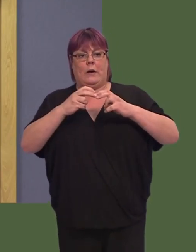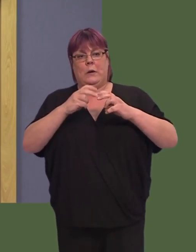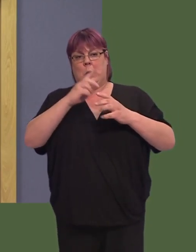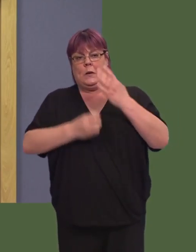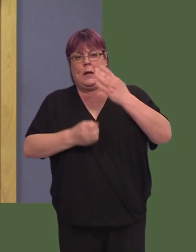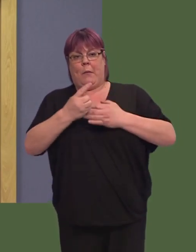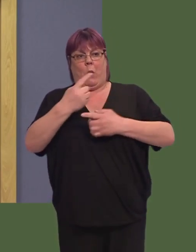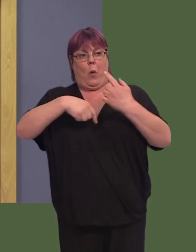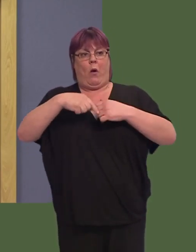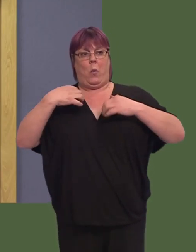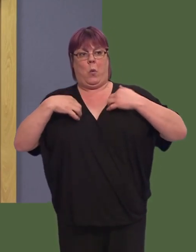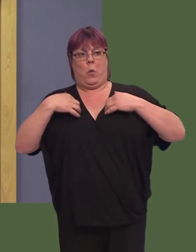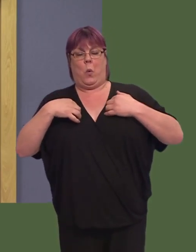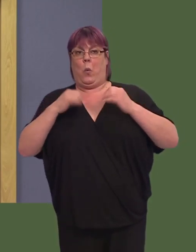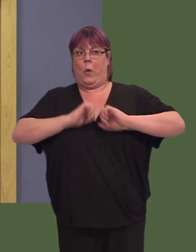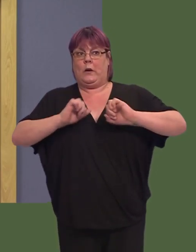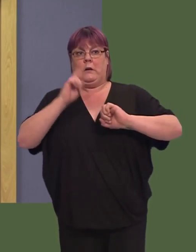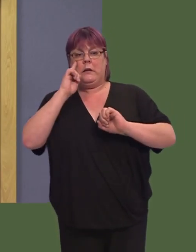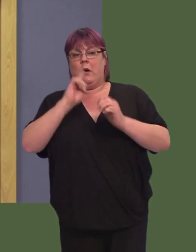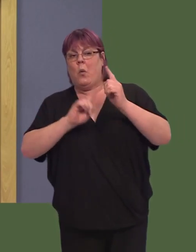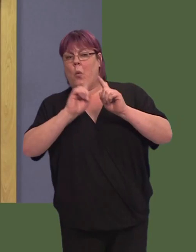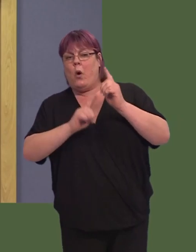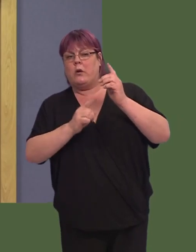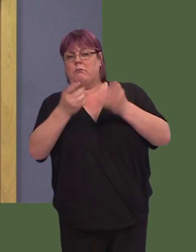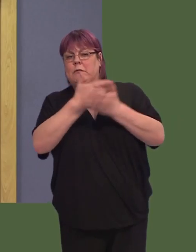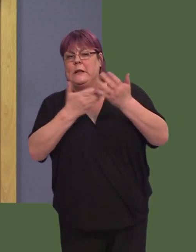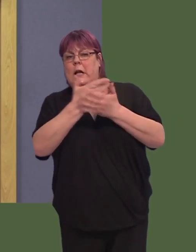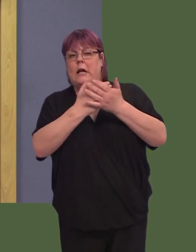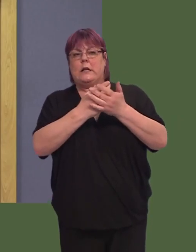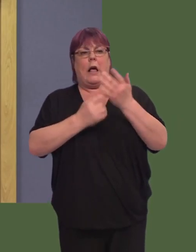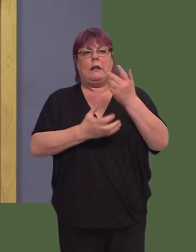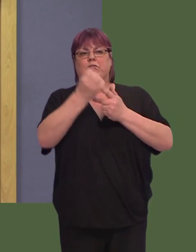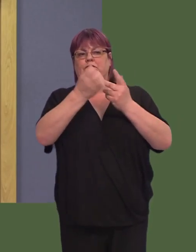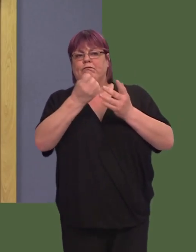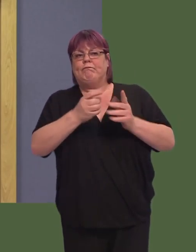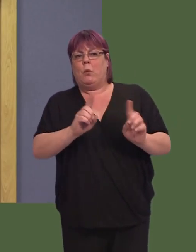right and proper to look closely at the findings when they're published later this year.